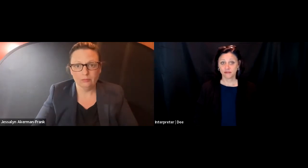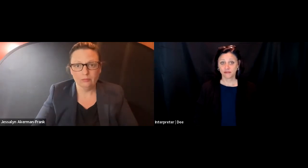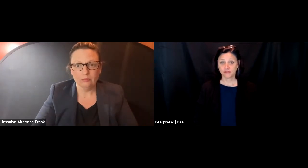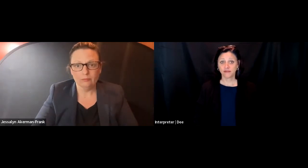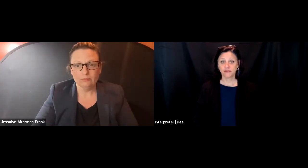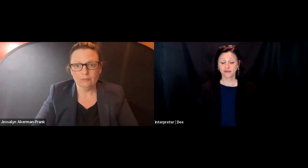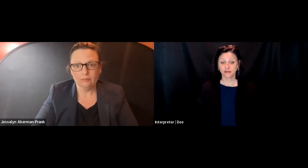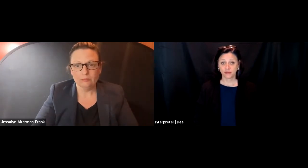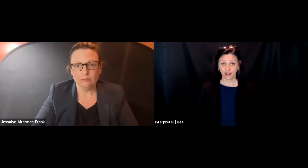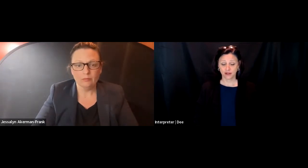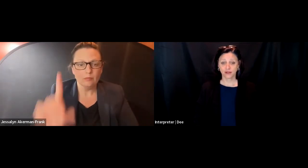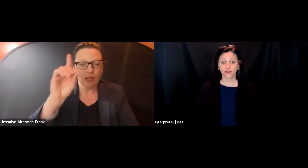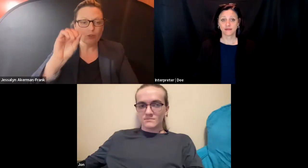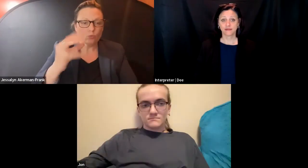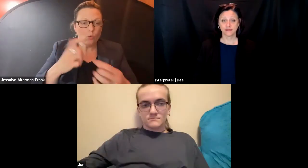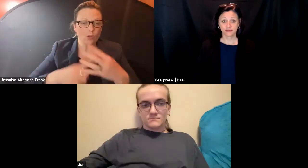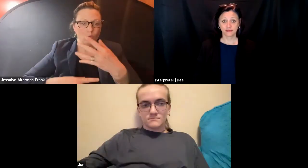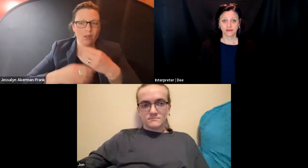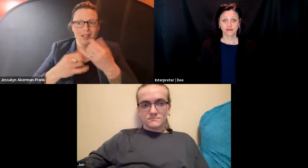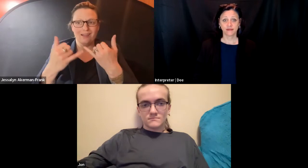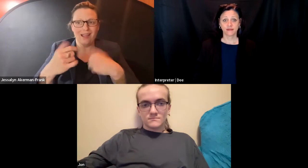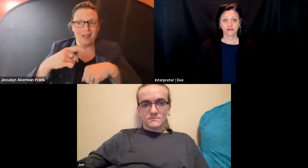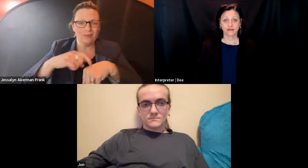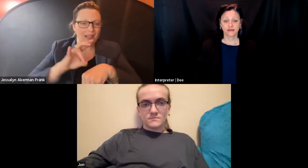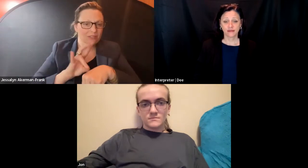Excuse me.